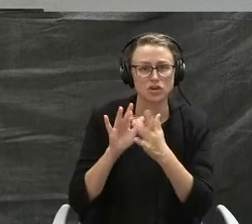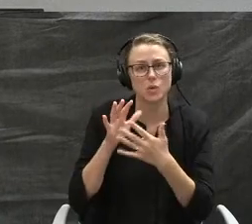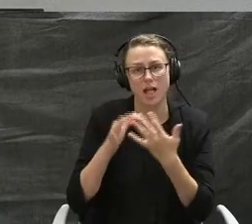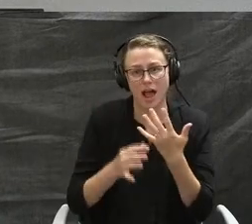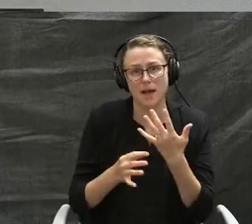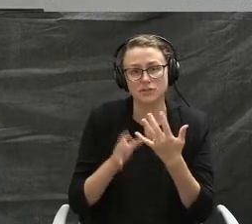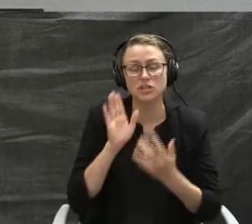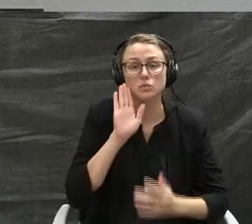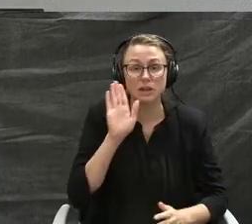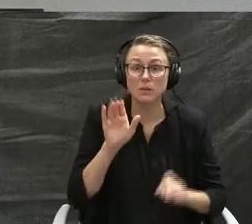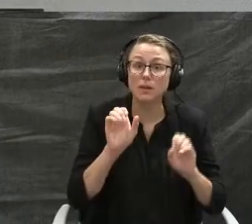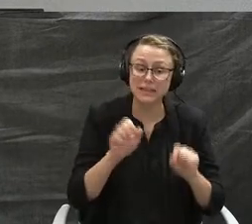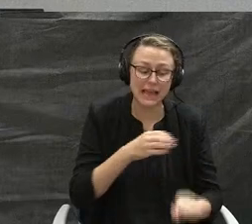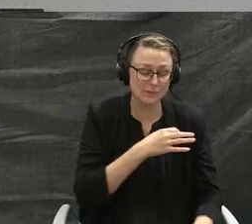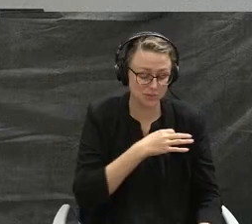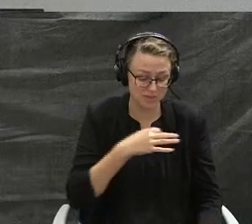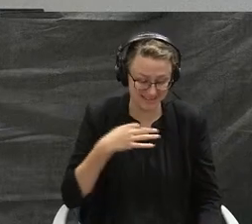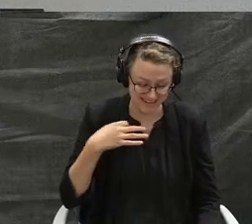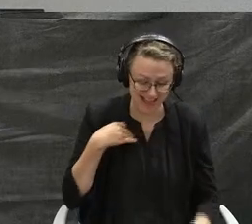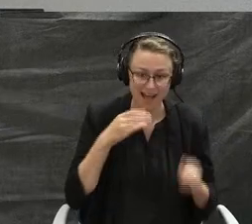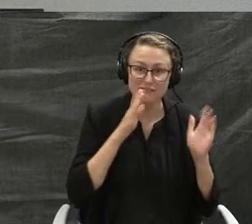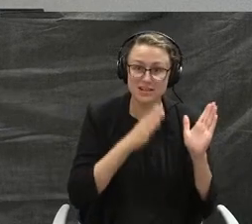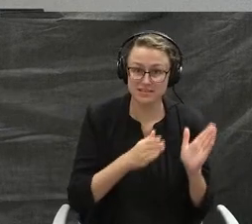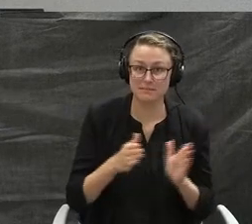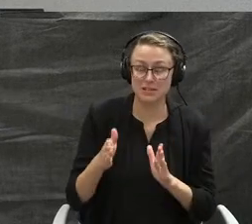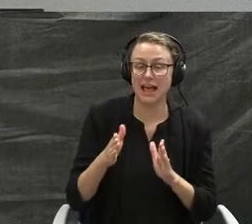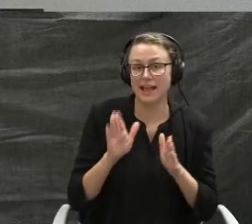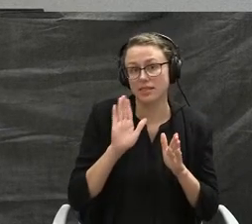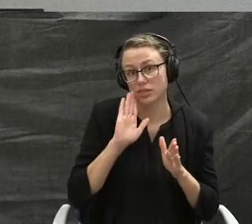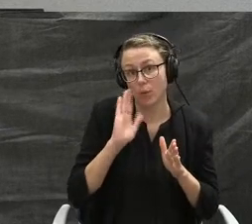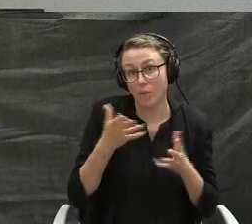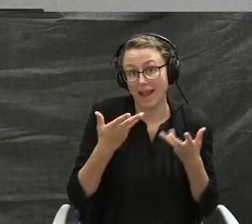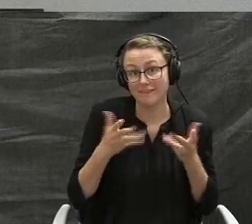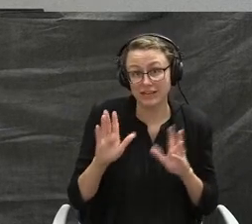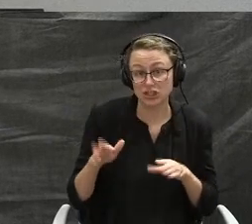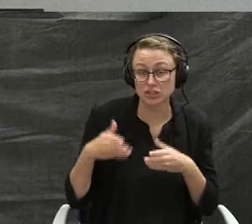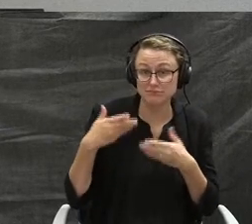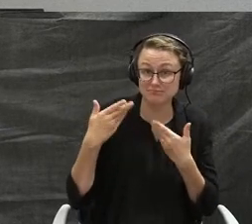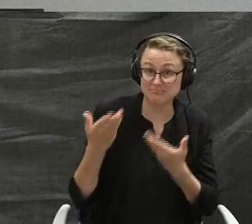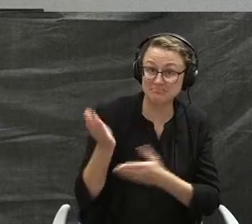the plan the way it's been presented, and if some of the